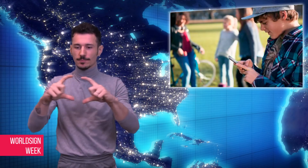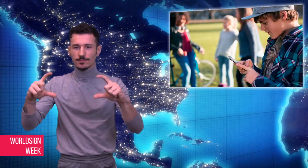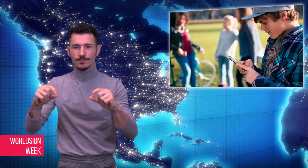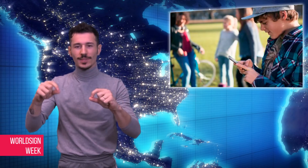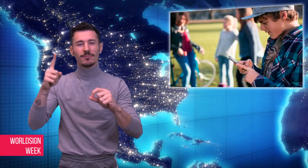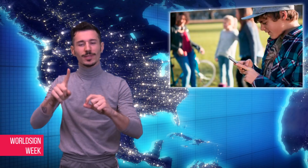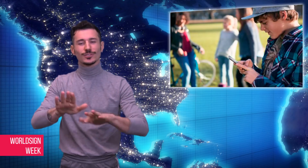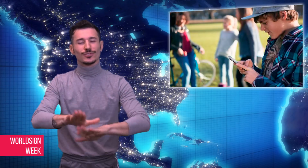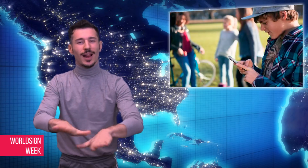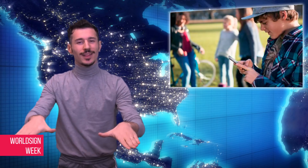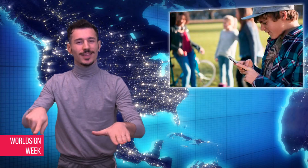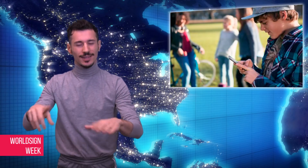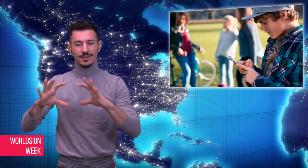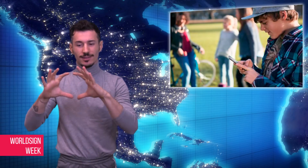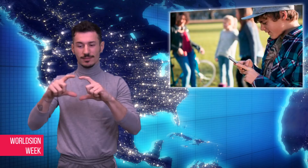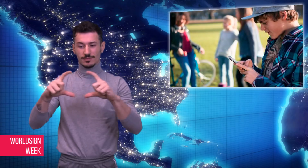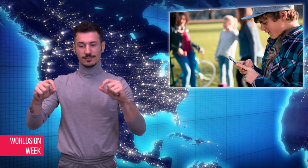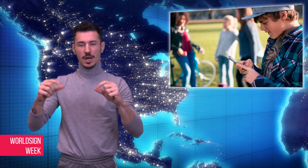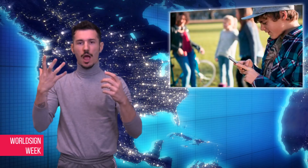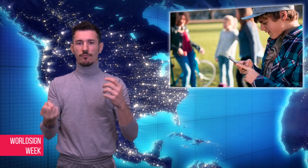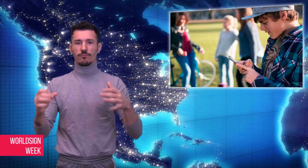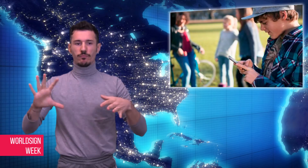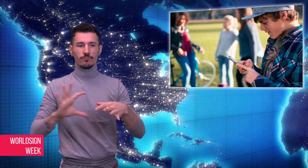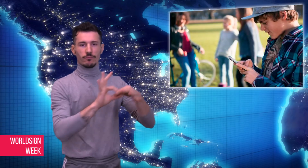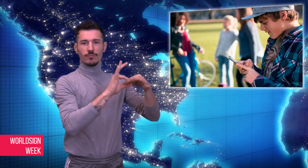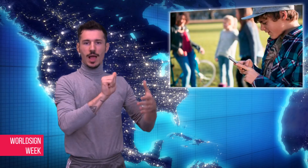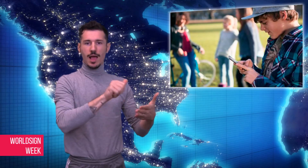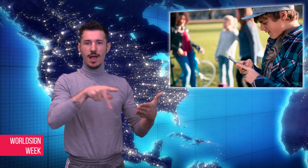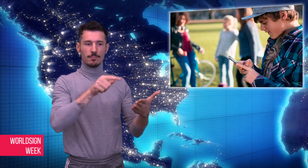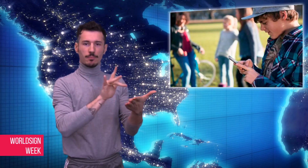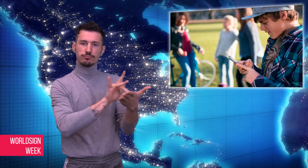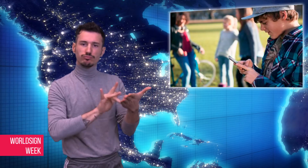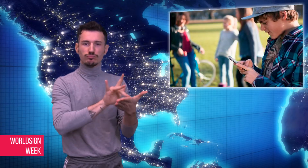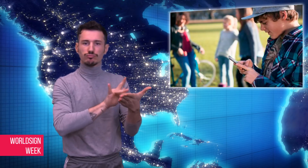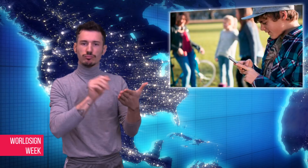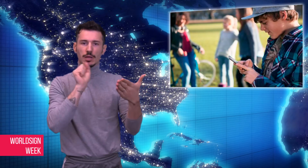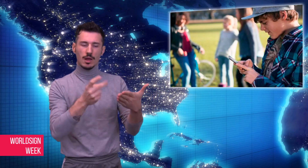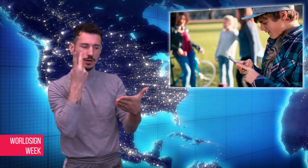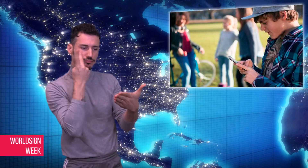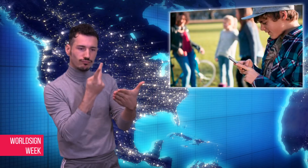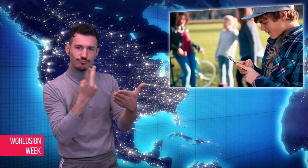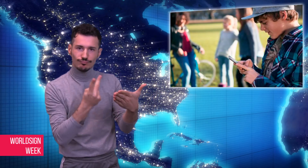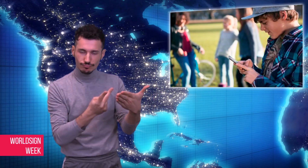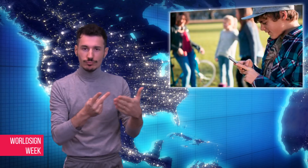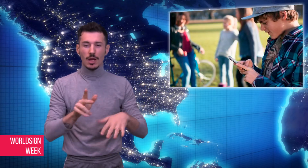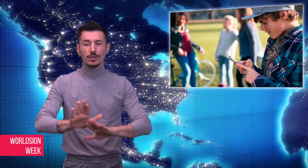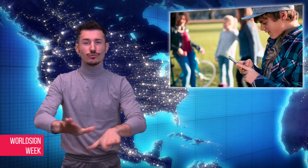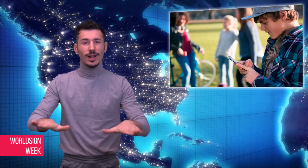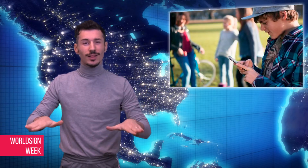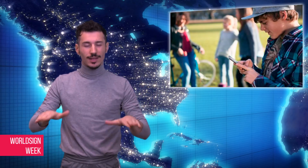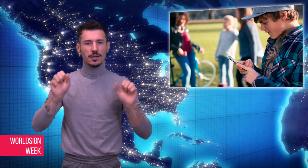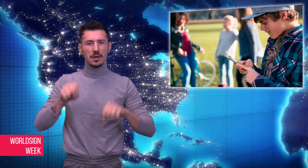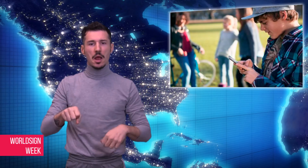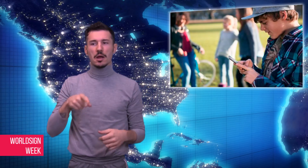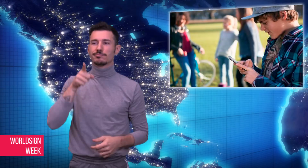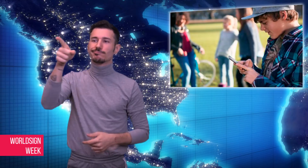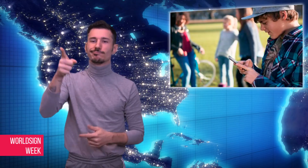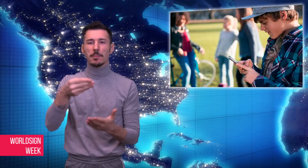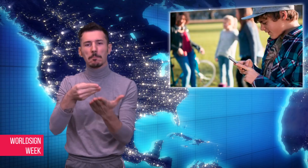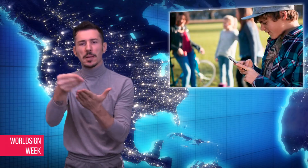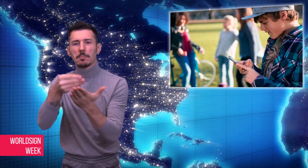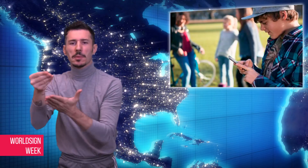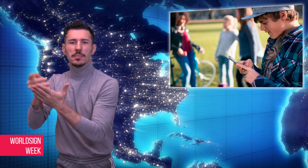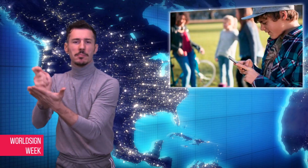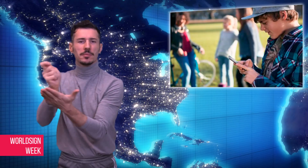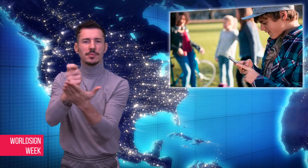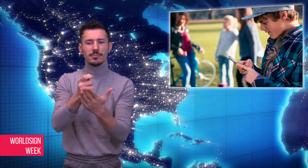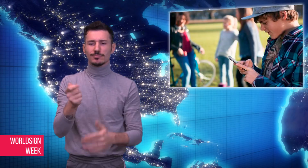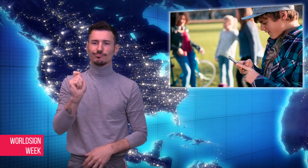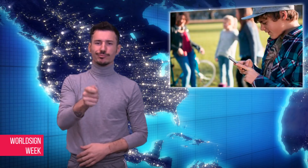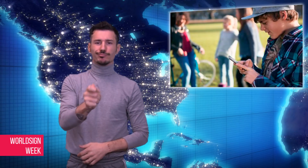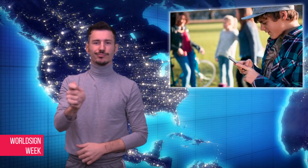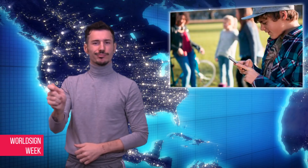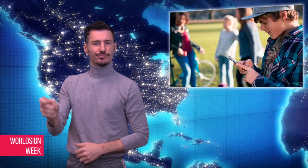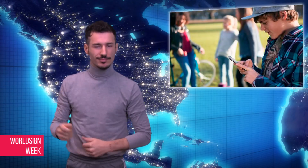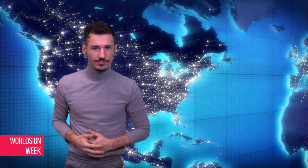online or tap at terminals in stores.